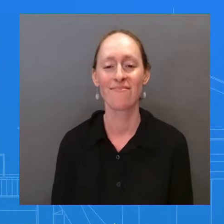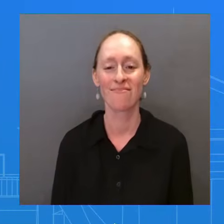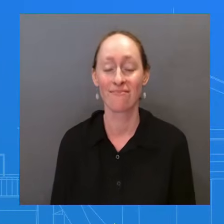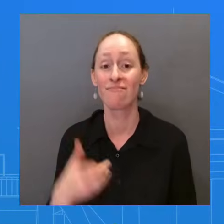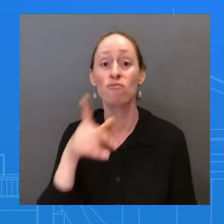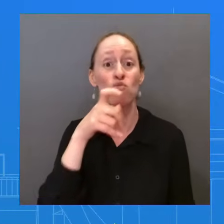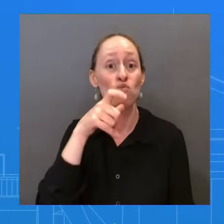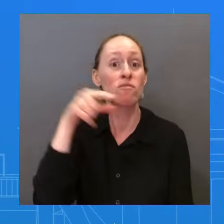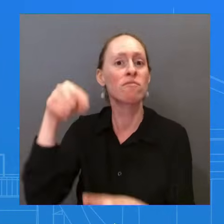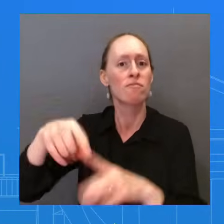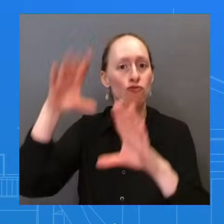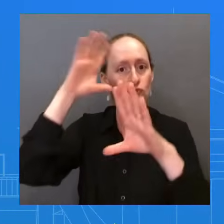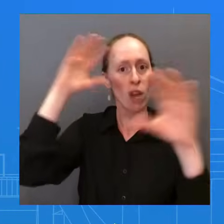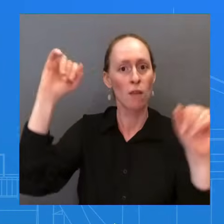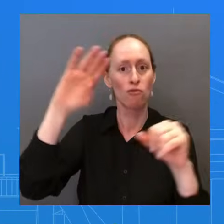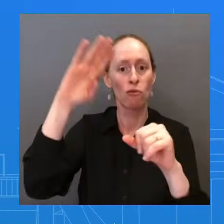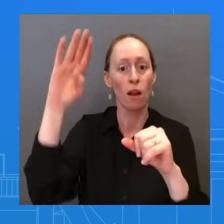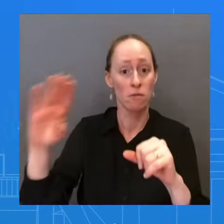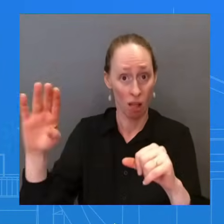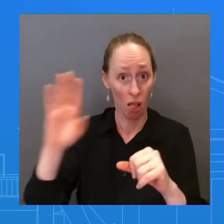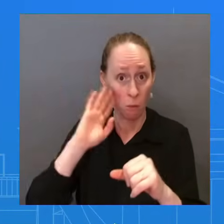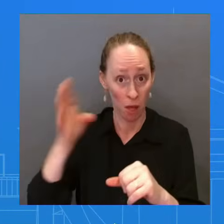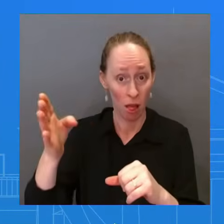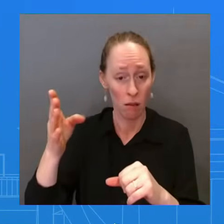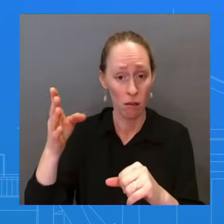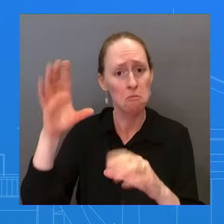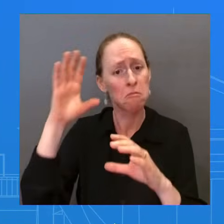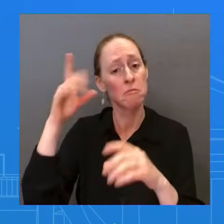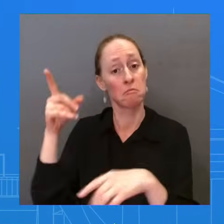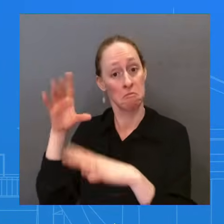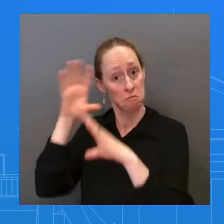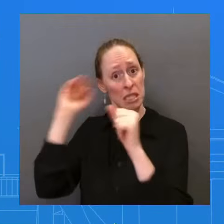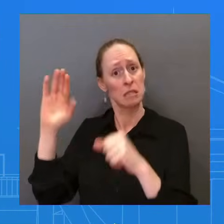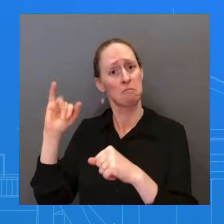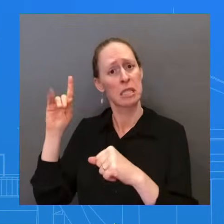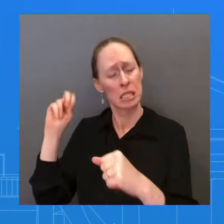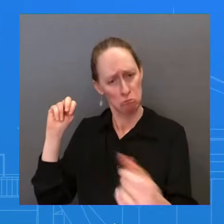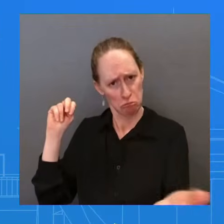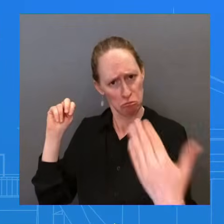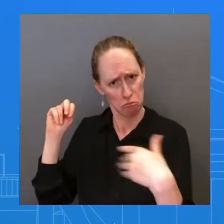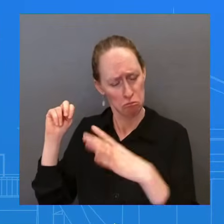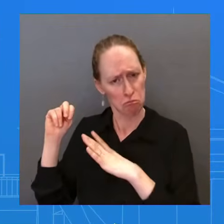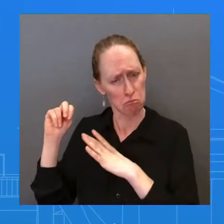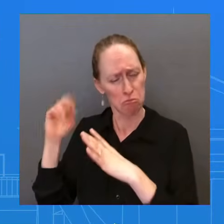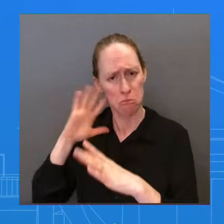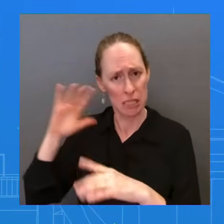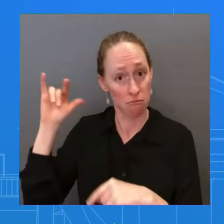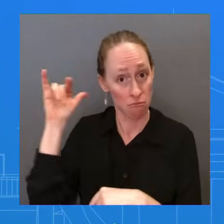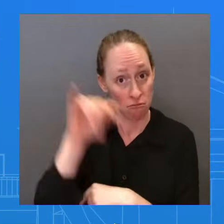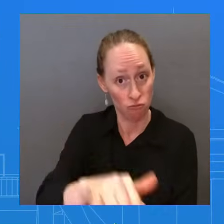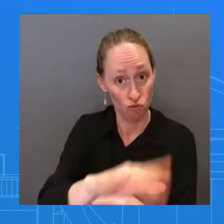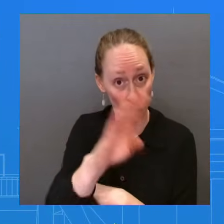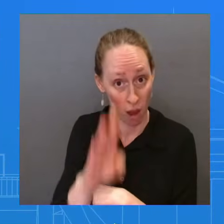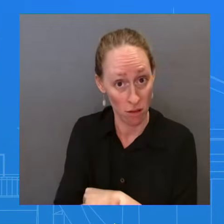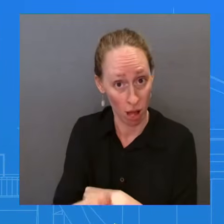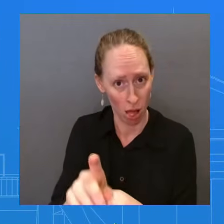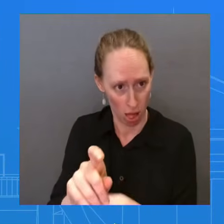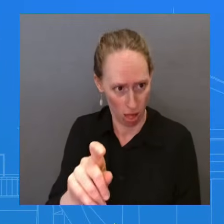Of course, since then, Brazil's President, you know, talked to Russia. Has the U.S.-Brazilian relationship cooled?